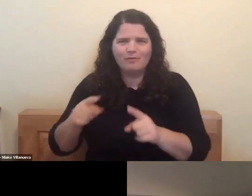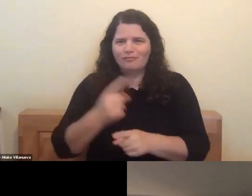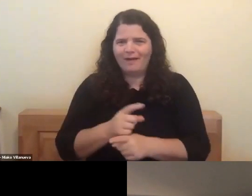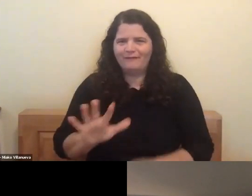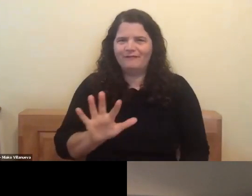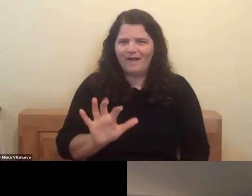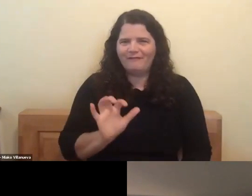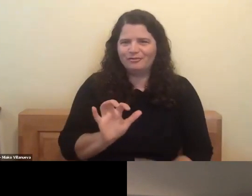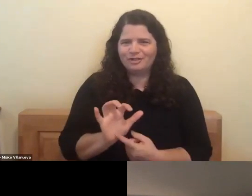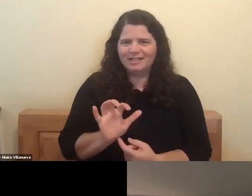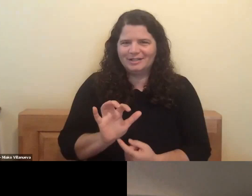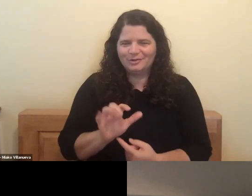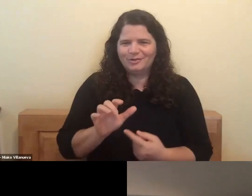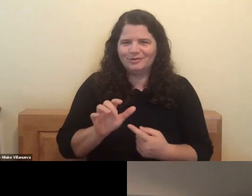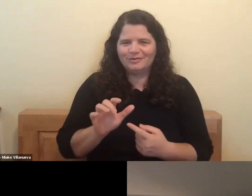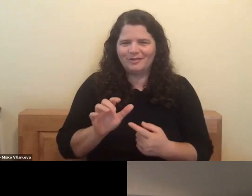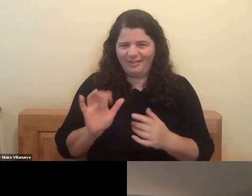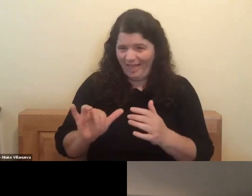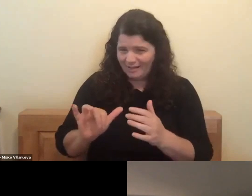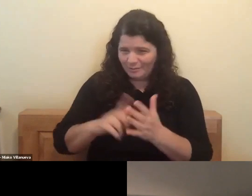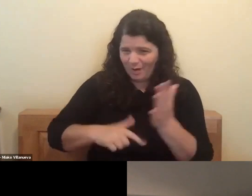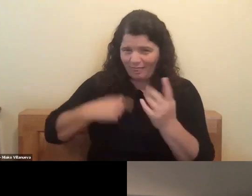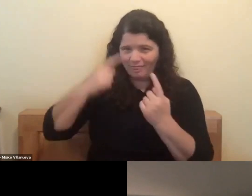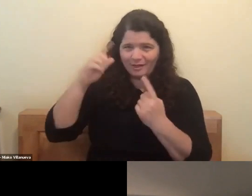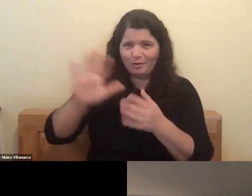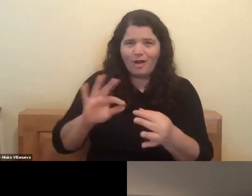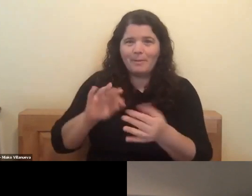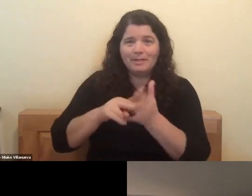way that the comment is given let me know if it's not but i totally agree on the comment yeah